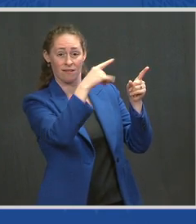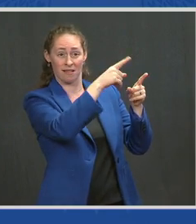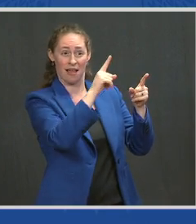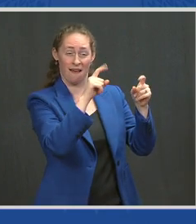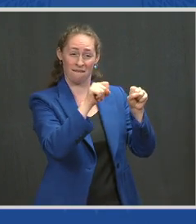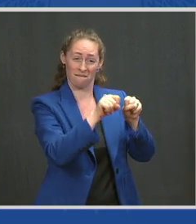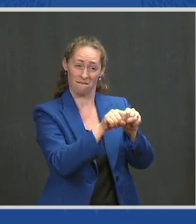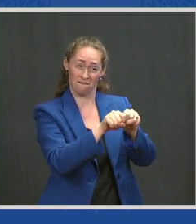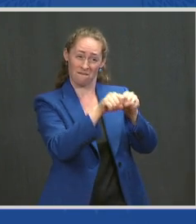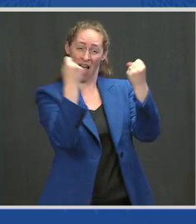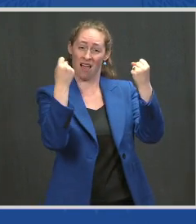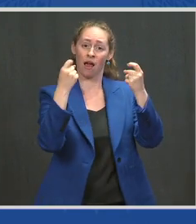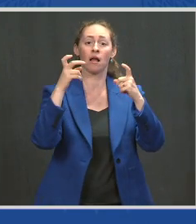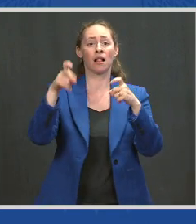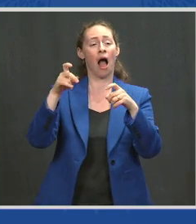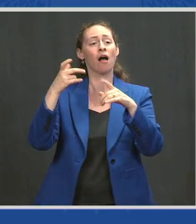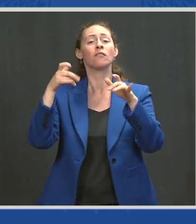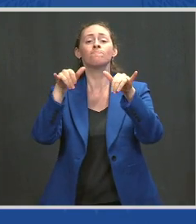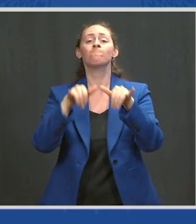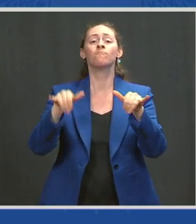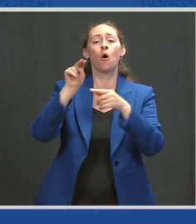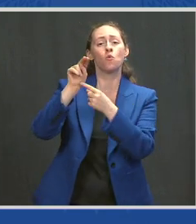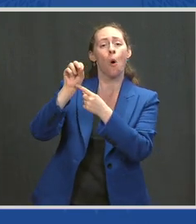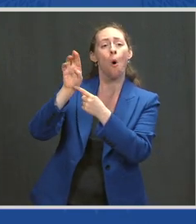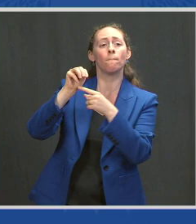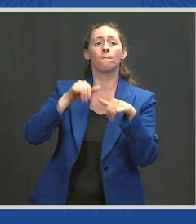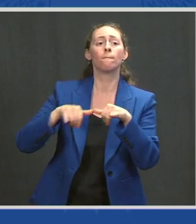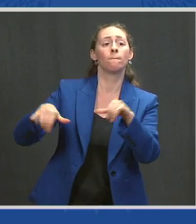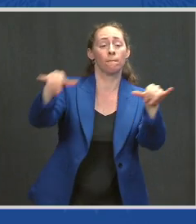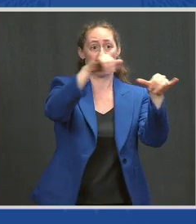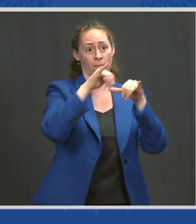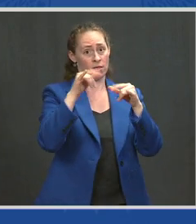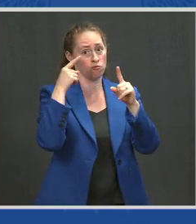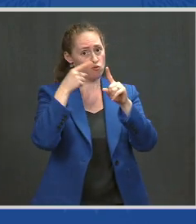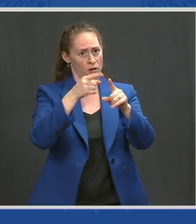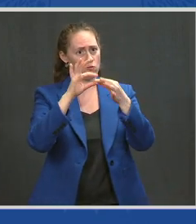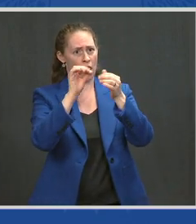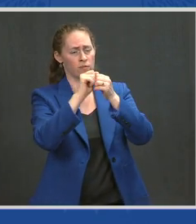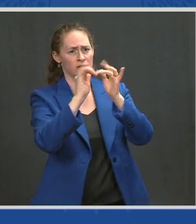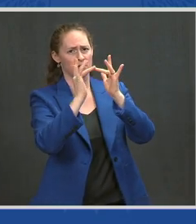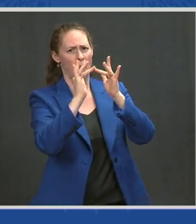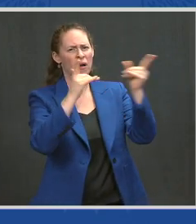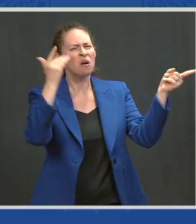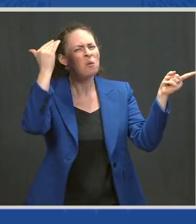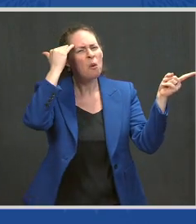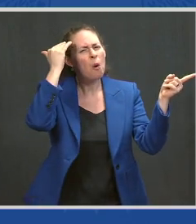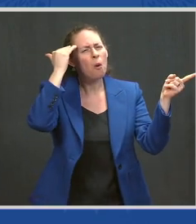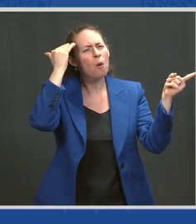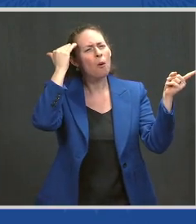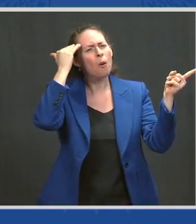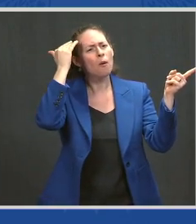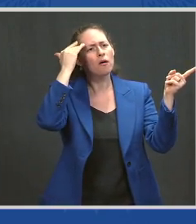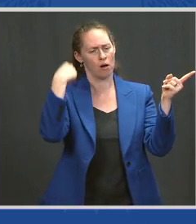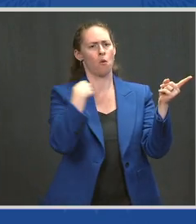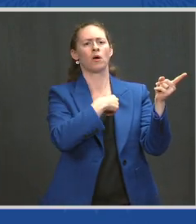we will respond with cyber. He knows. The Press: In the cyber way. The President: In the cyber way.